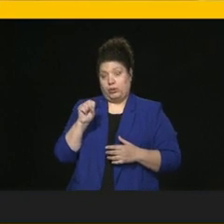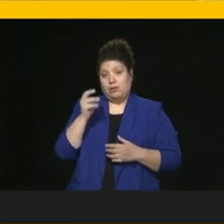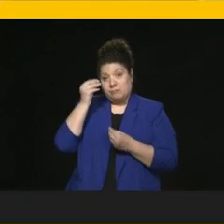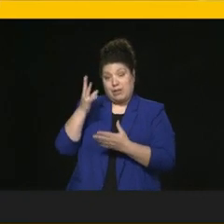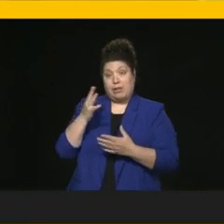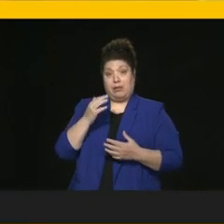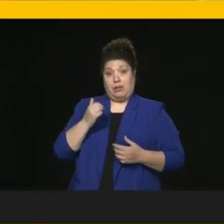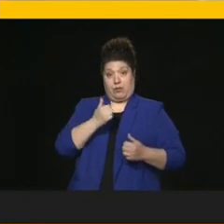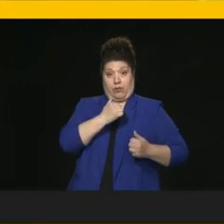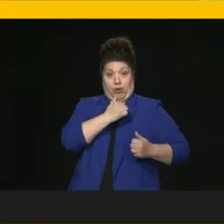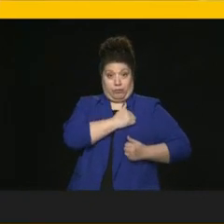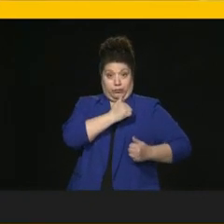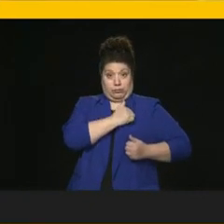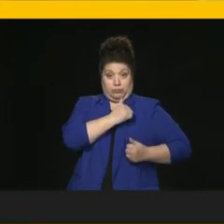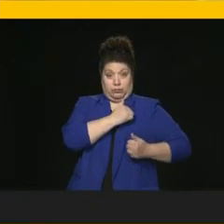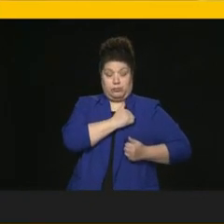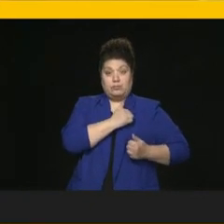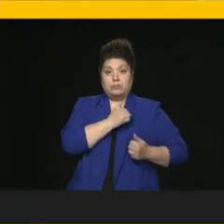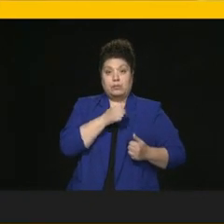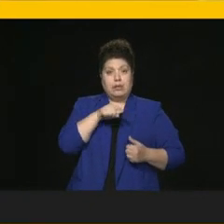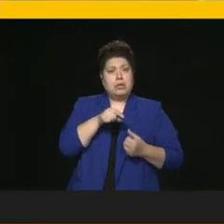MINISTER DUCLOS.